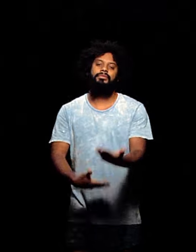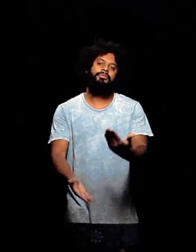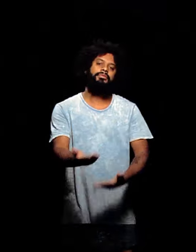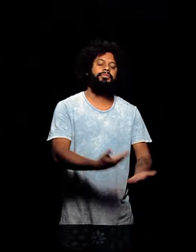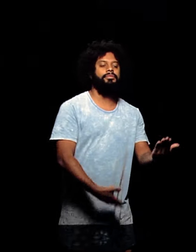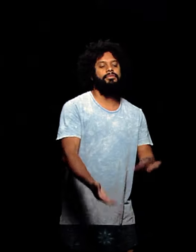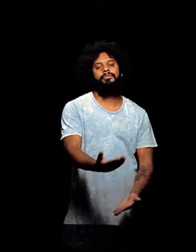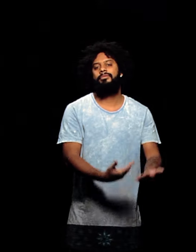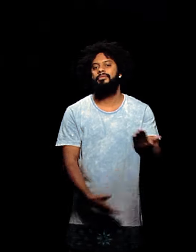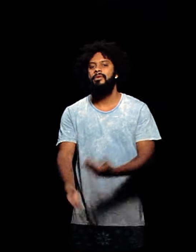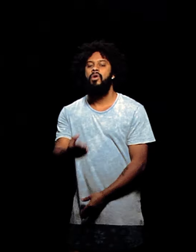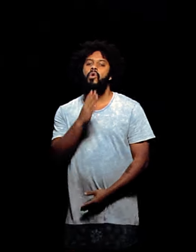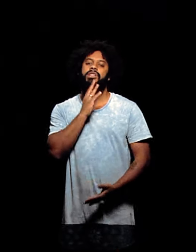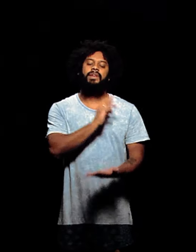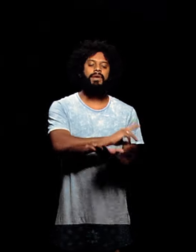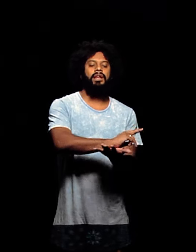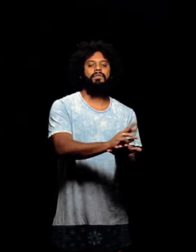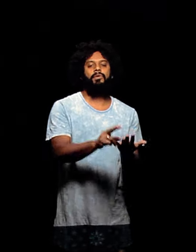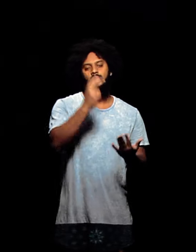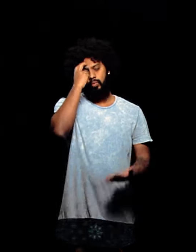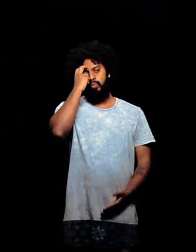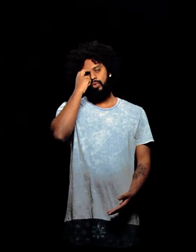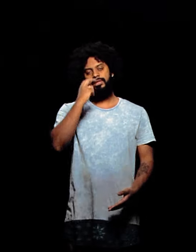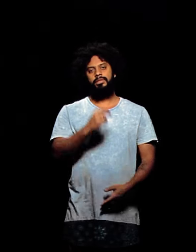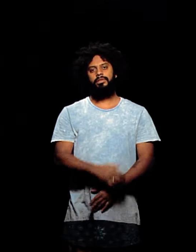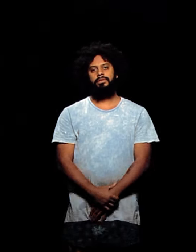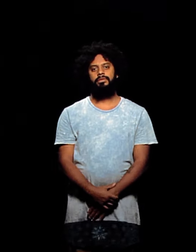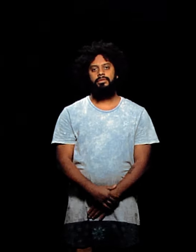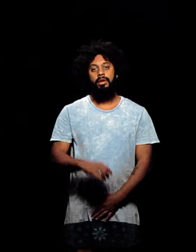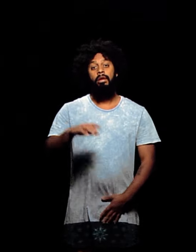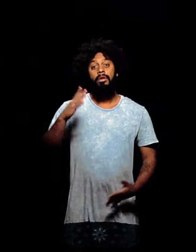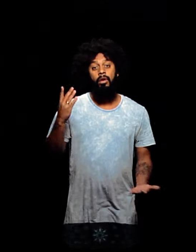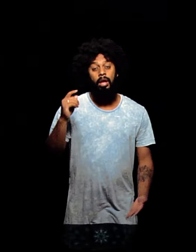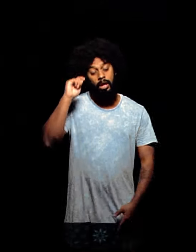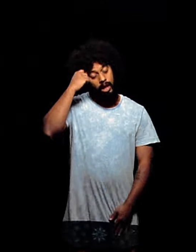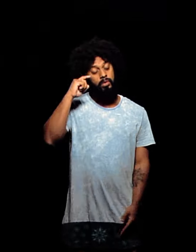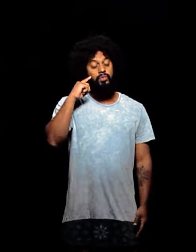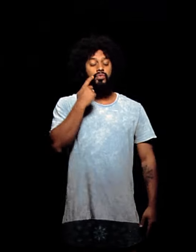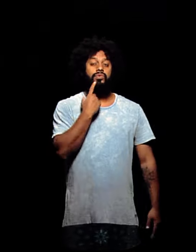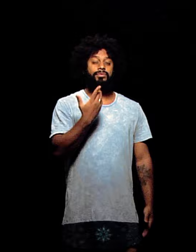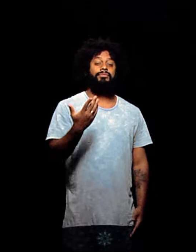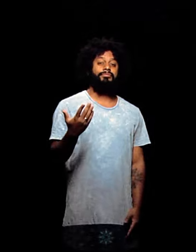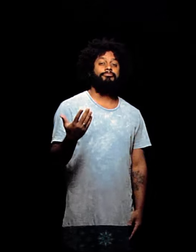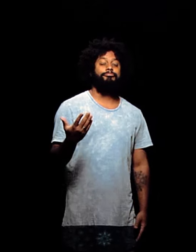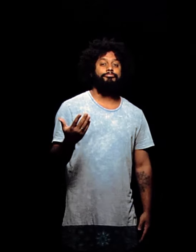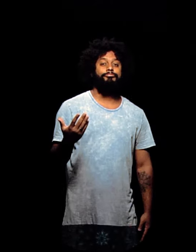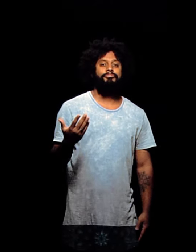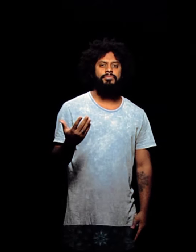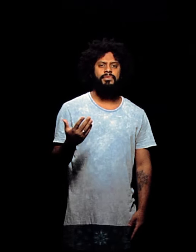helping others to access information and promoting exchanges of different cultures.